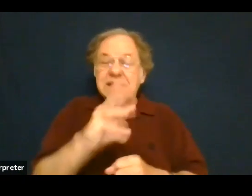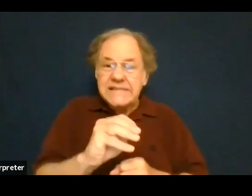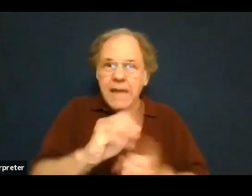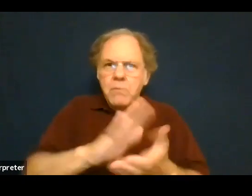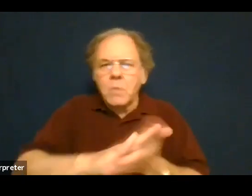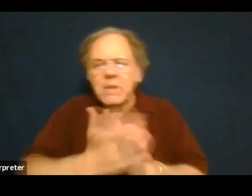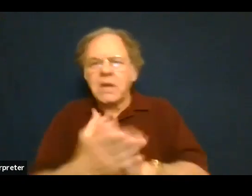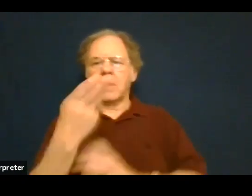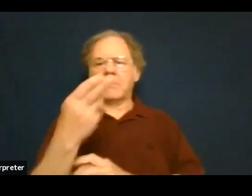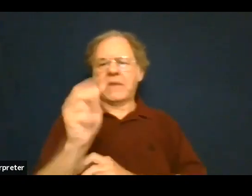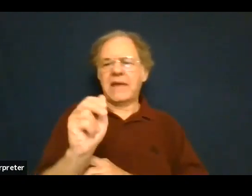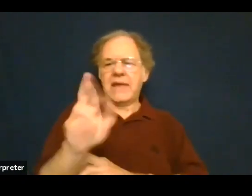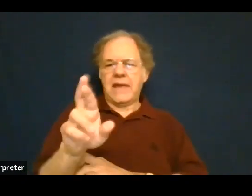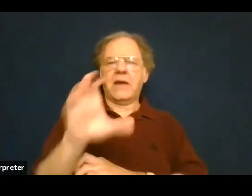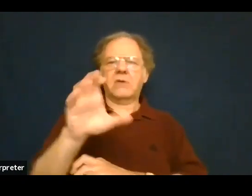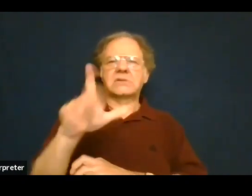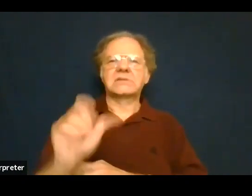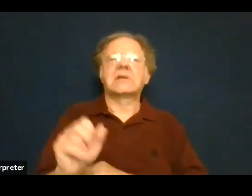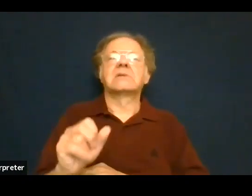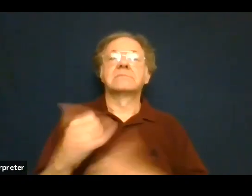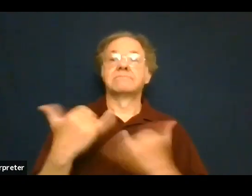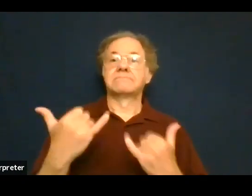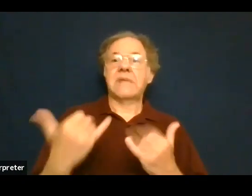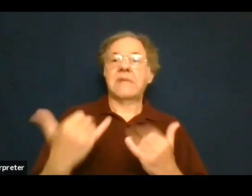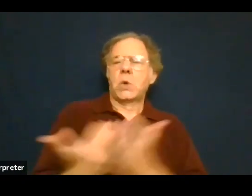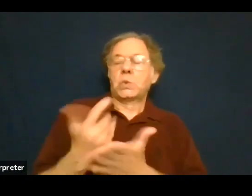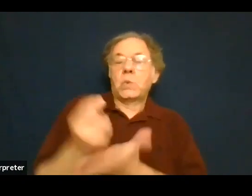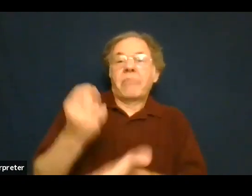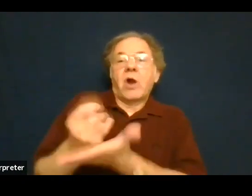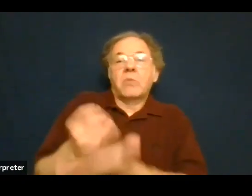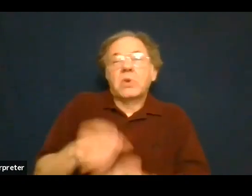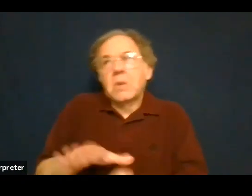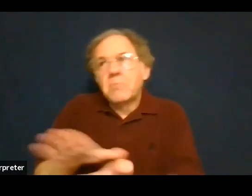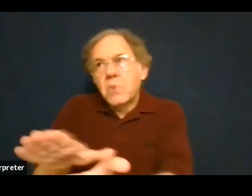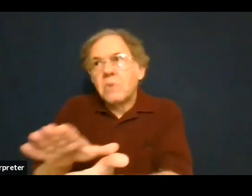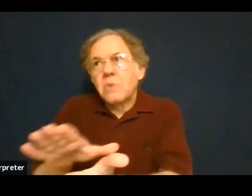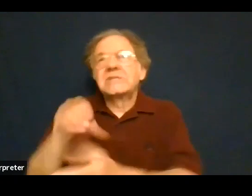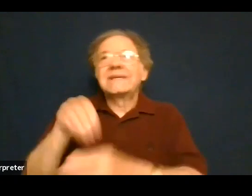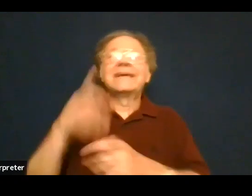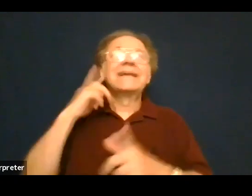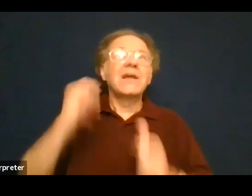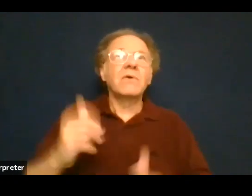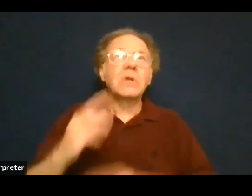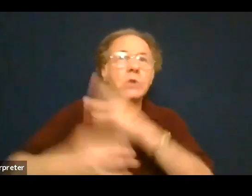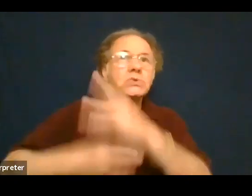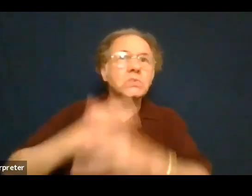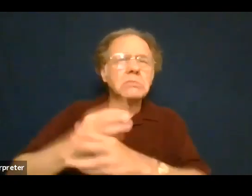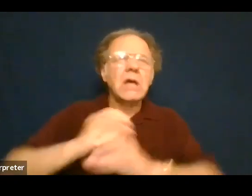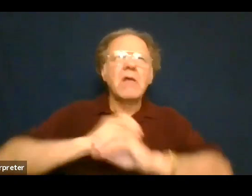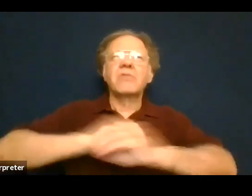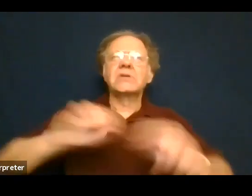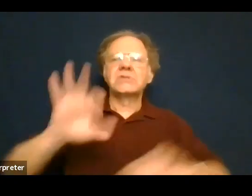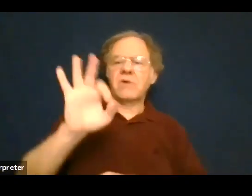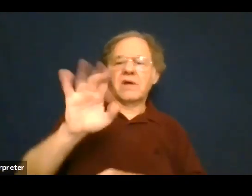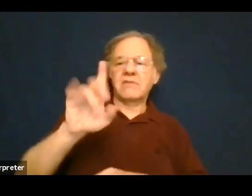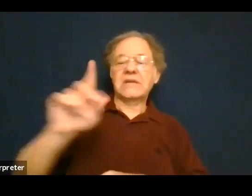At this point in new therapeutic approaches in the hearing loss world, there's really no FDA approved stem cell therapy.